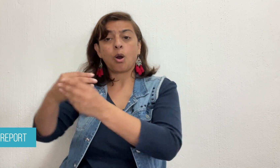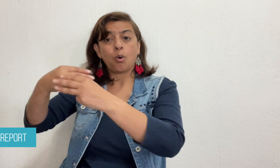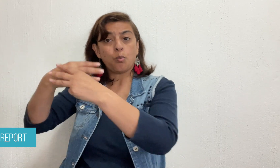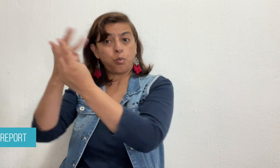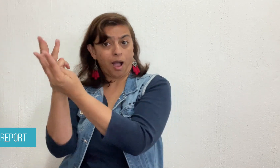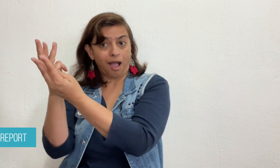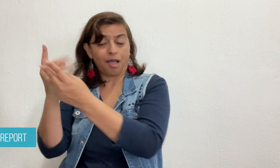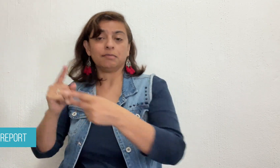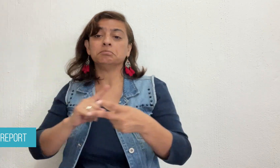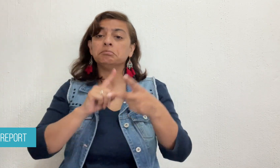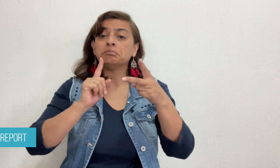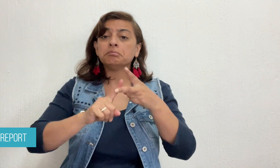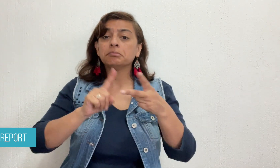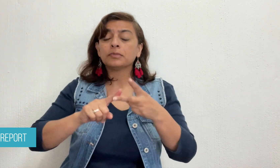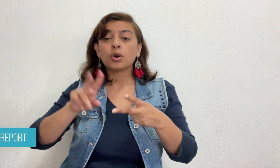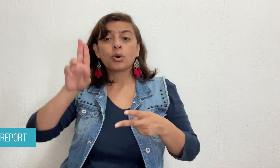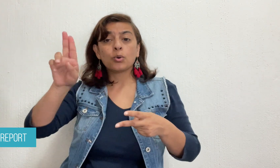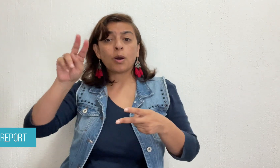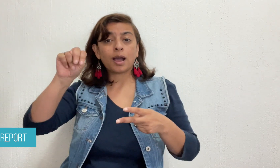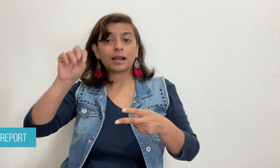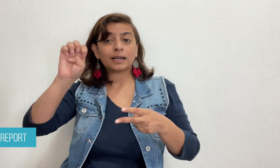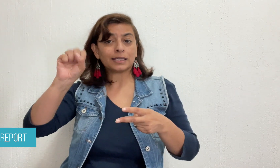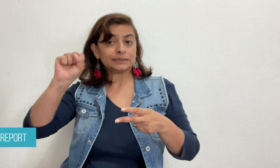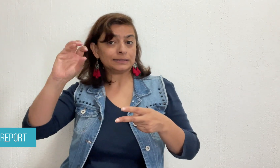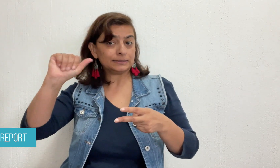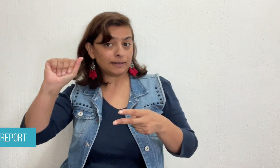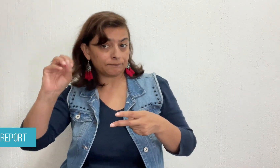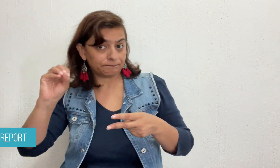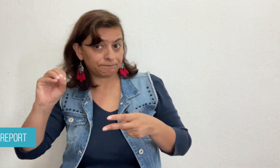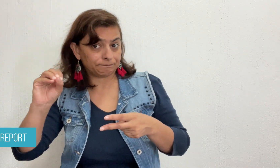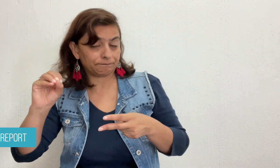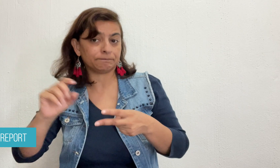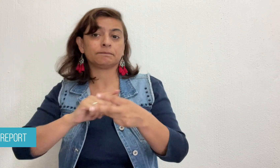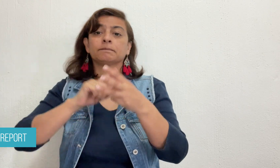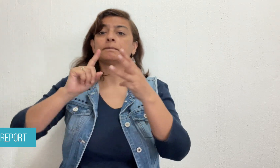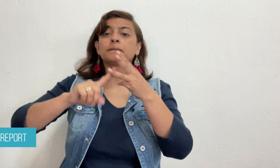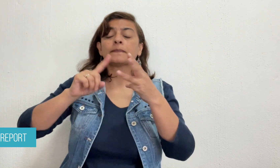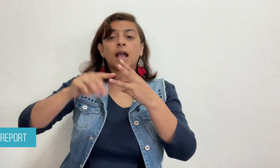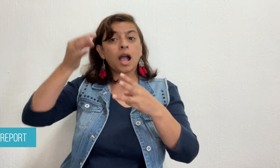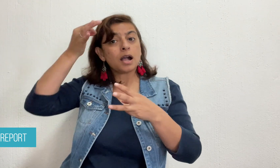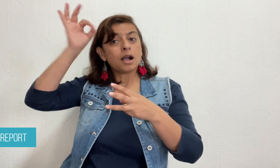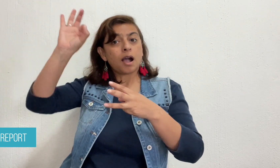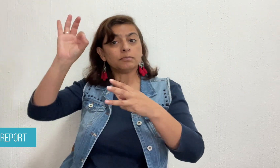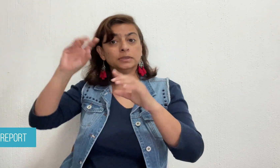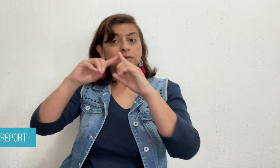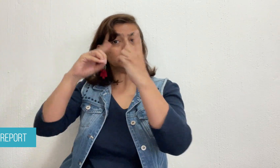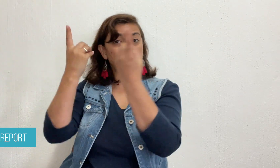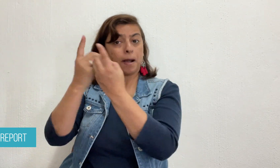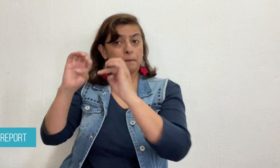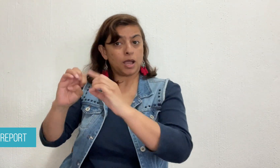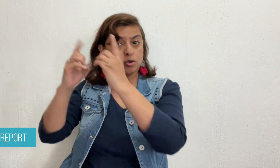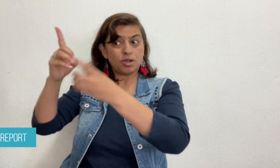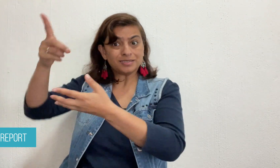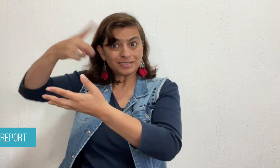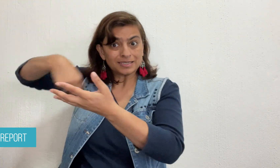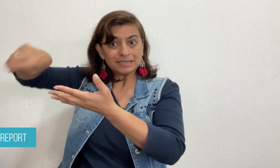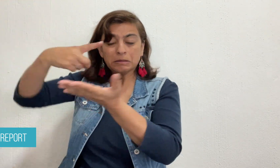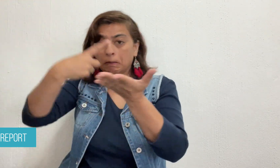Education Service (GES) discussed substantial donations